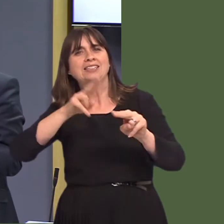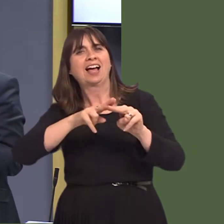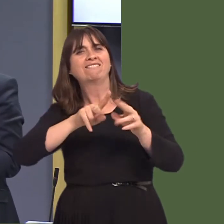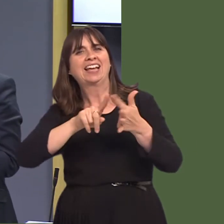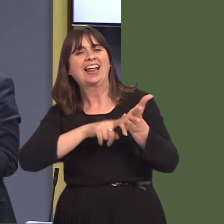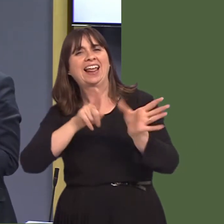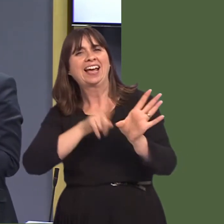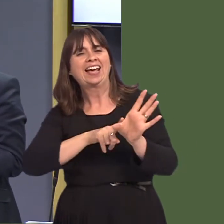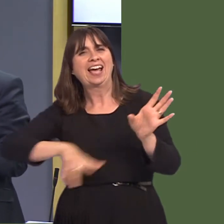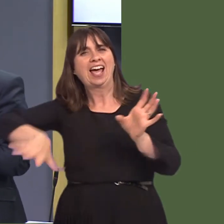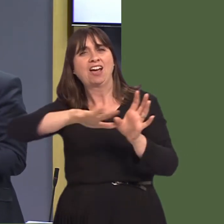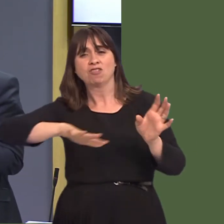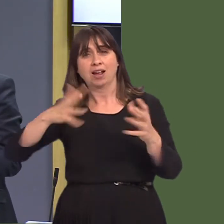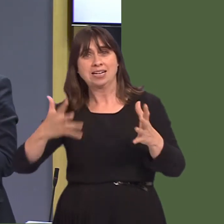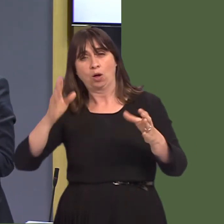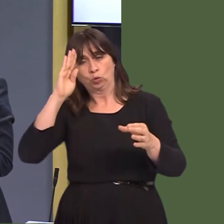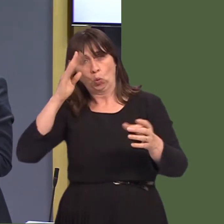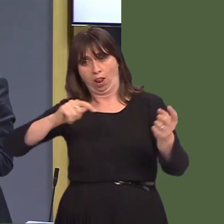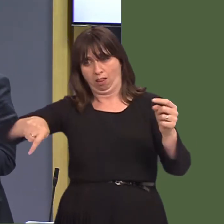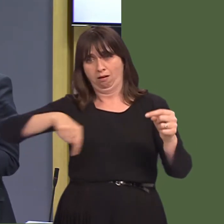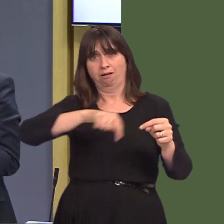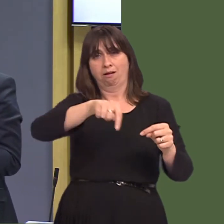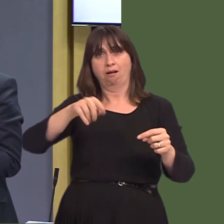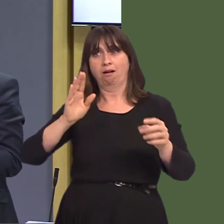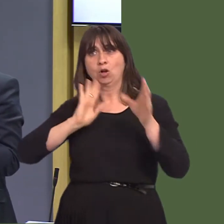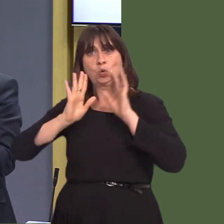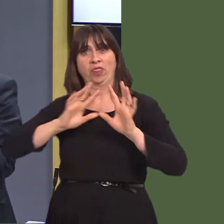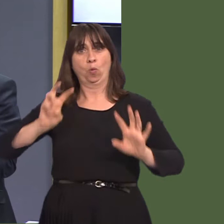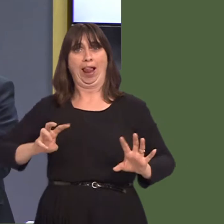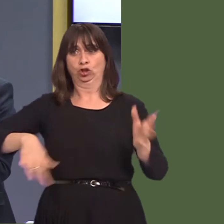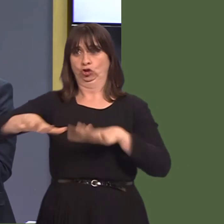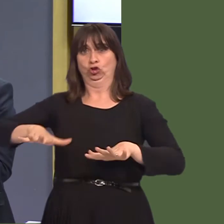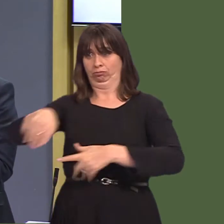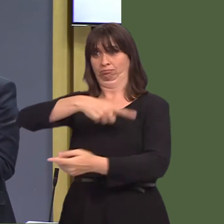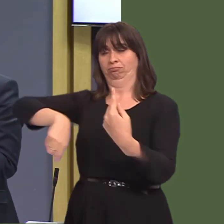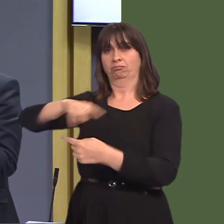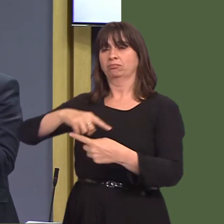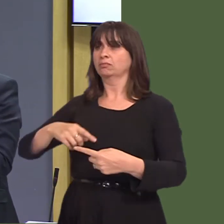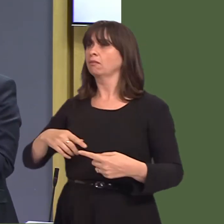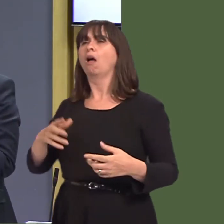you now see young students who are actually engaged in monitoring what's happeningóin